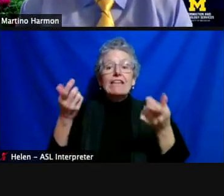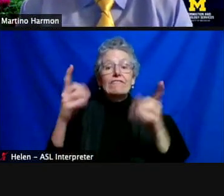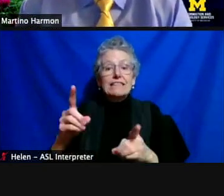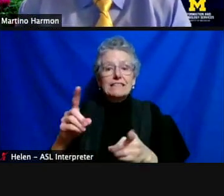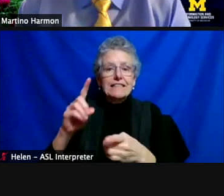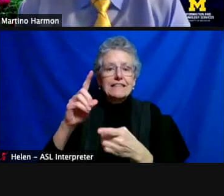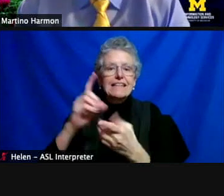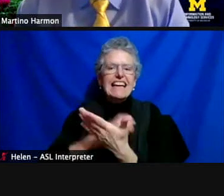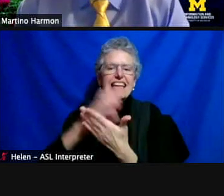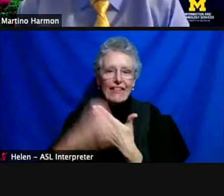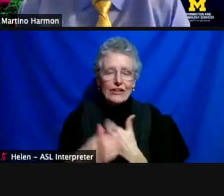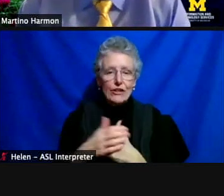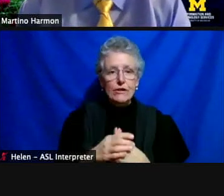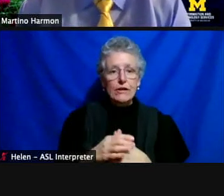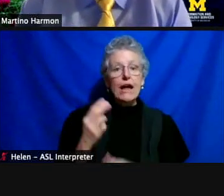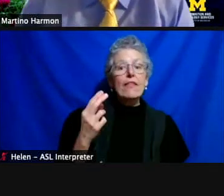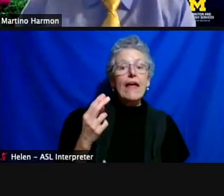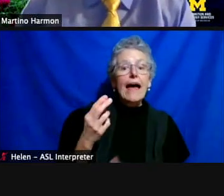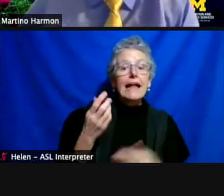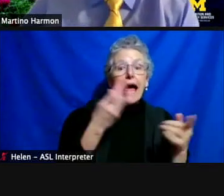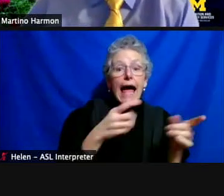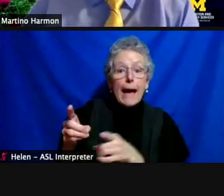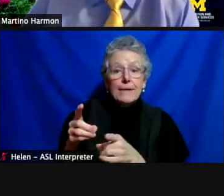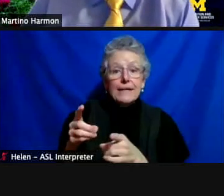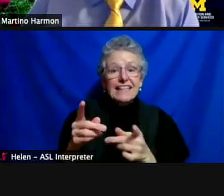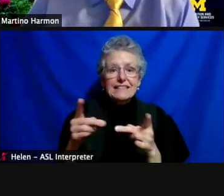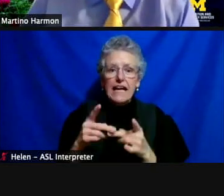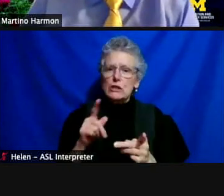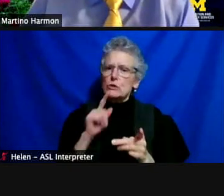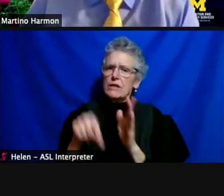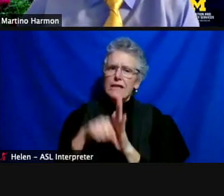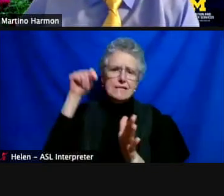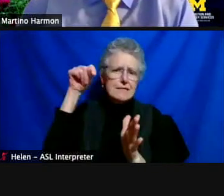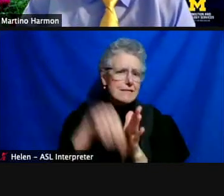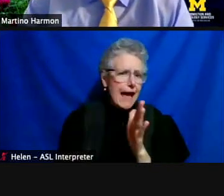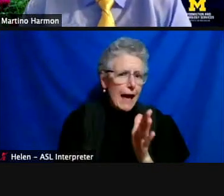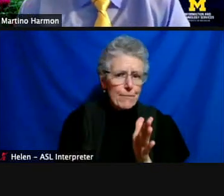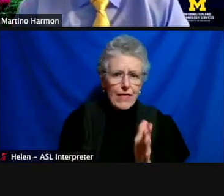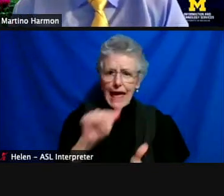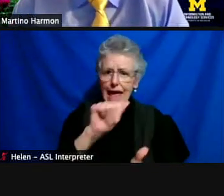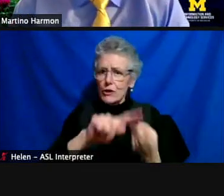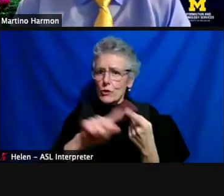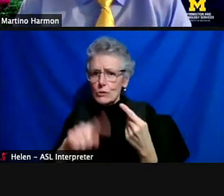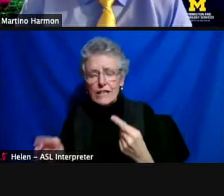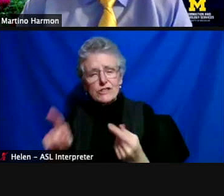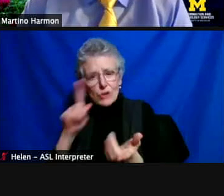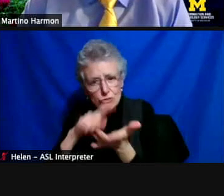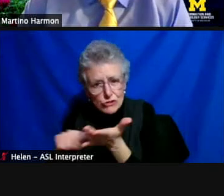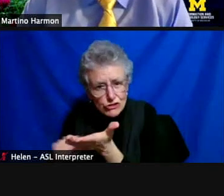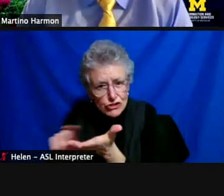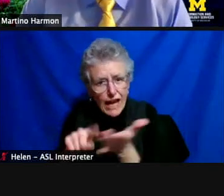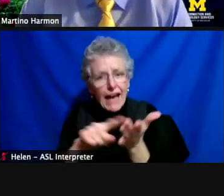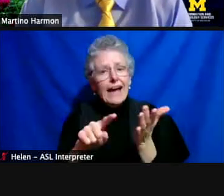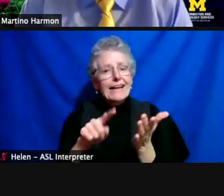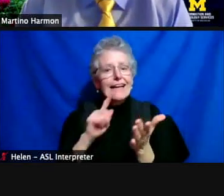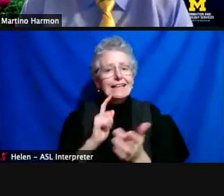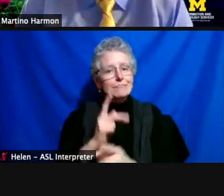the happening site is really pretty comprehensive. So again, check it out, keep it bookmarked.